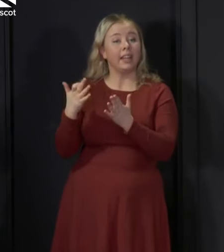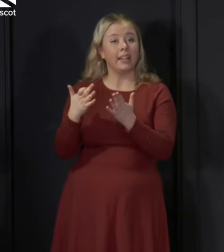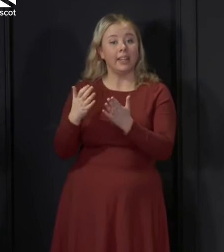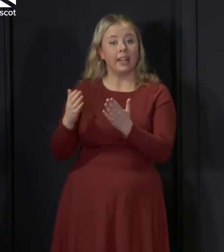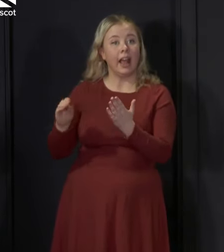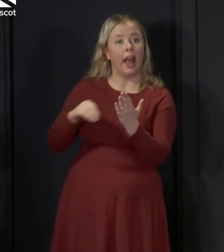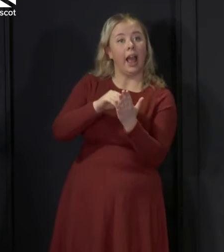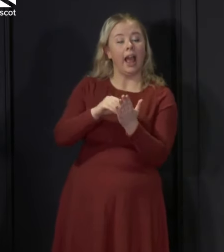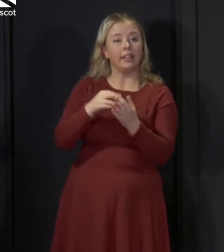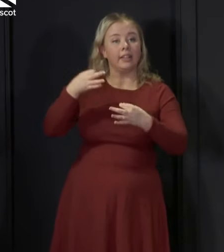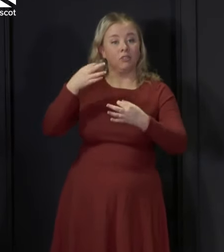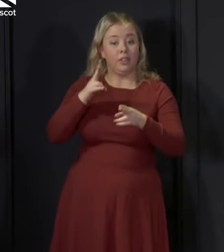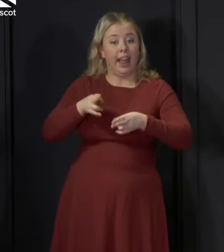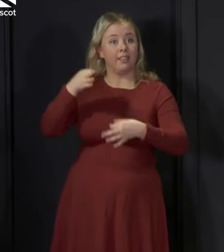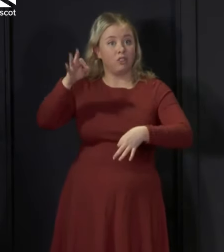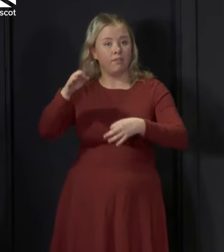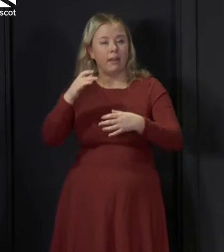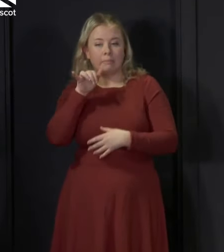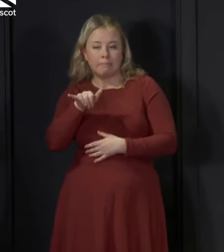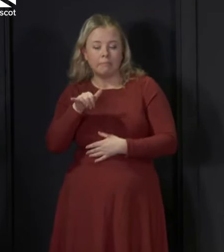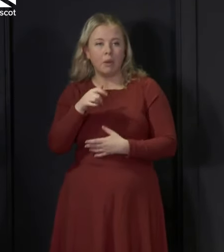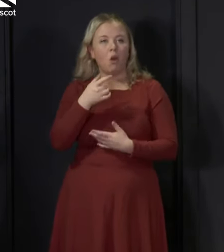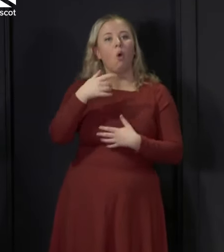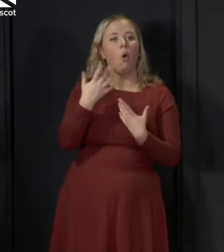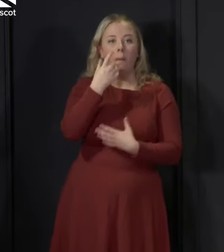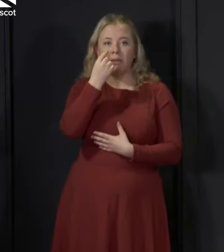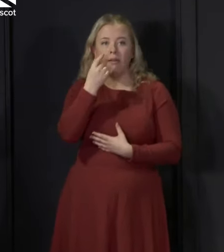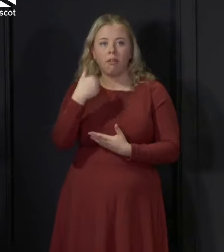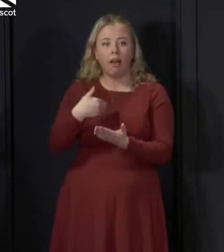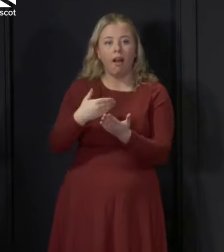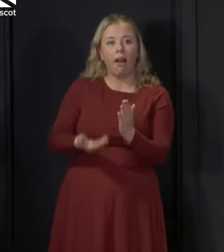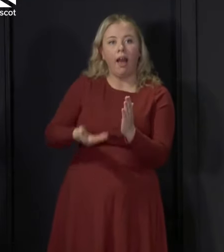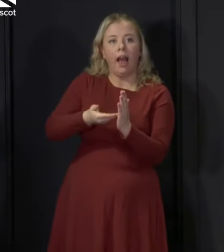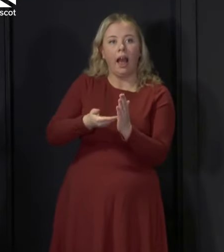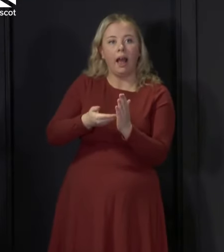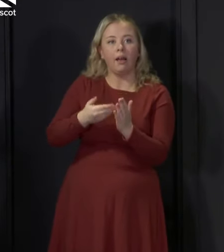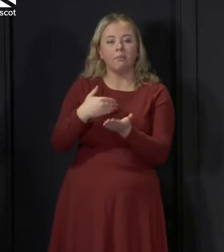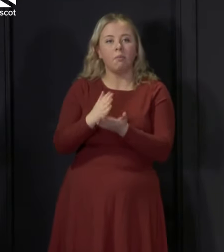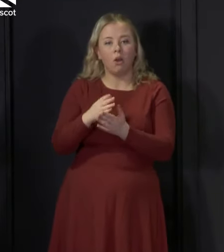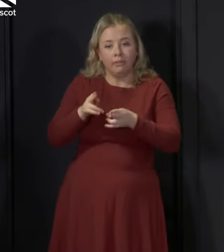of death, or as a contributory factor in the death, but where no formal test had been carried out.